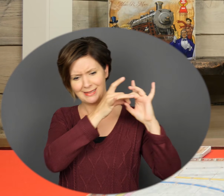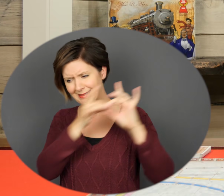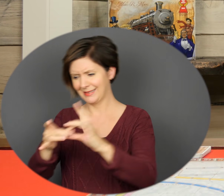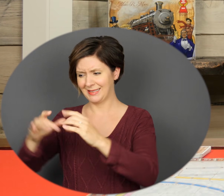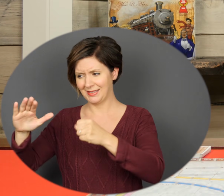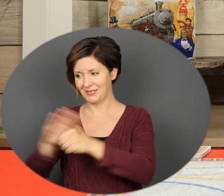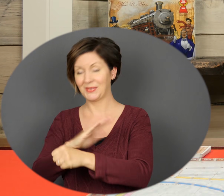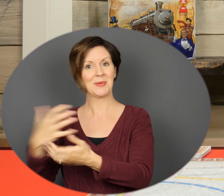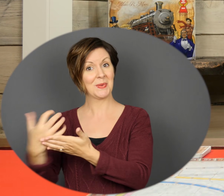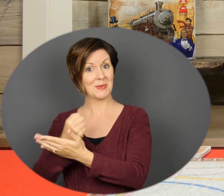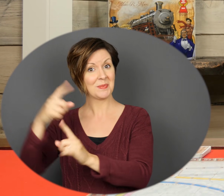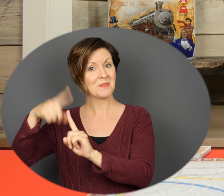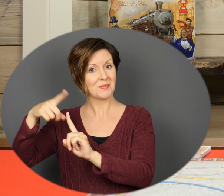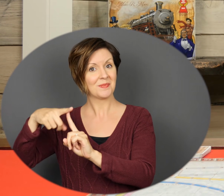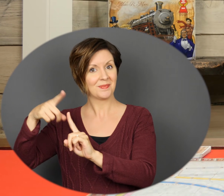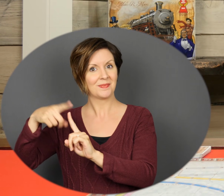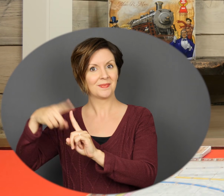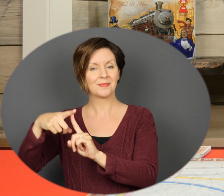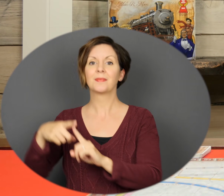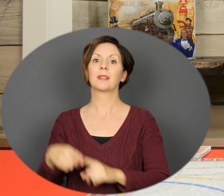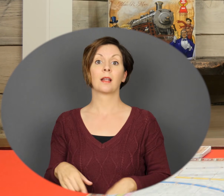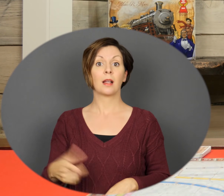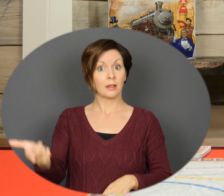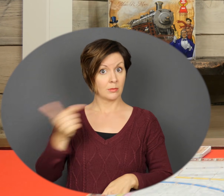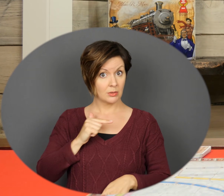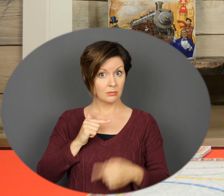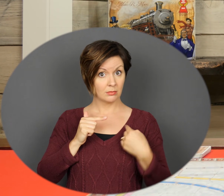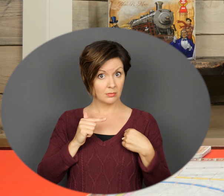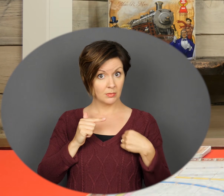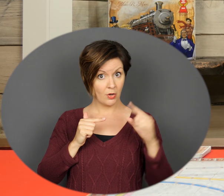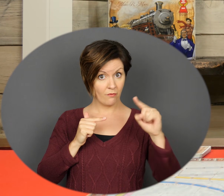The game is played over a series of turns starting with the first player and then going clockwise